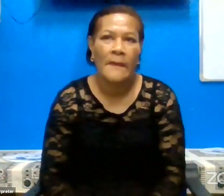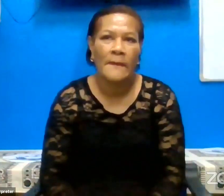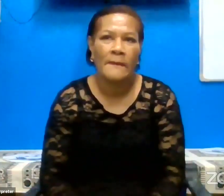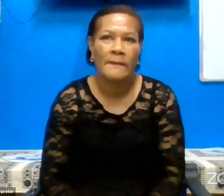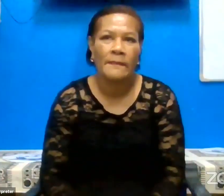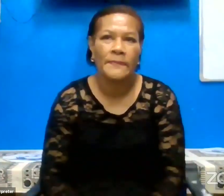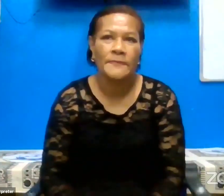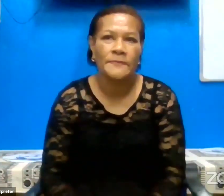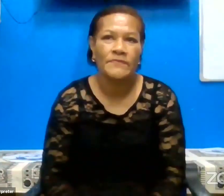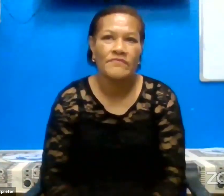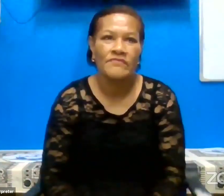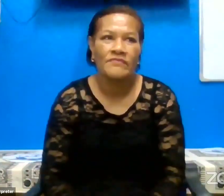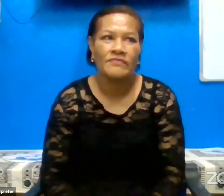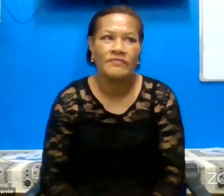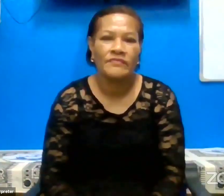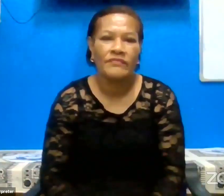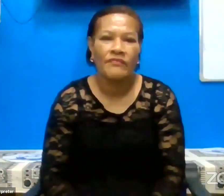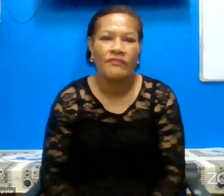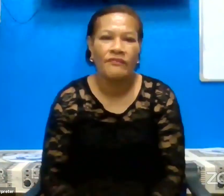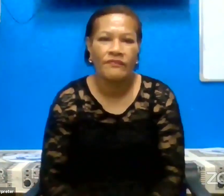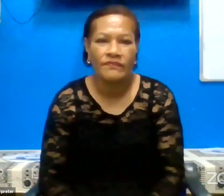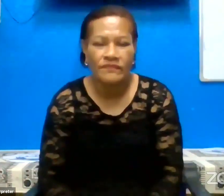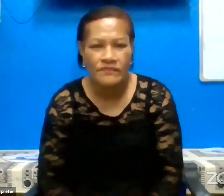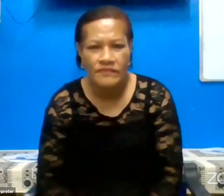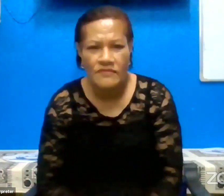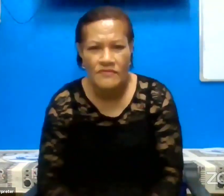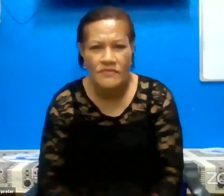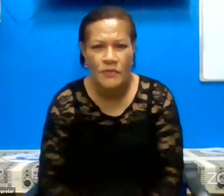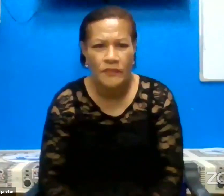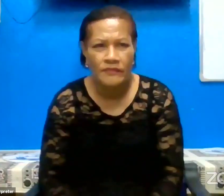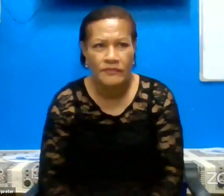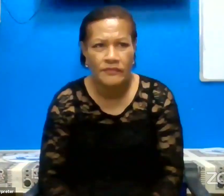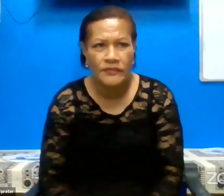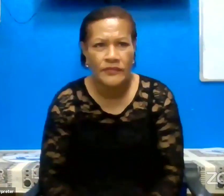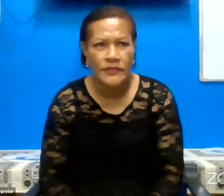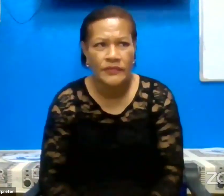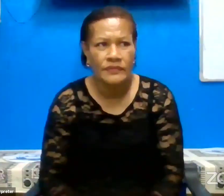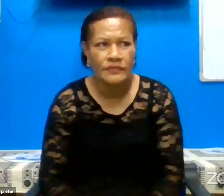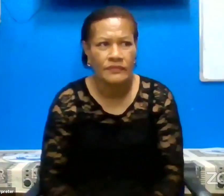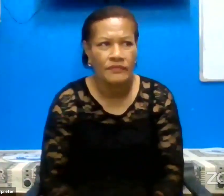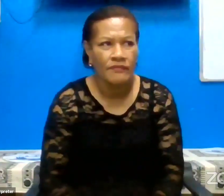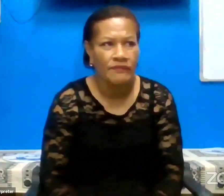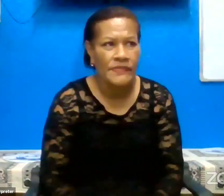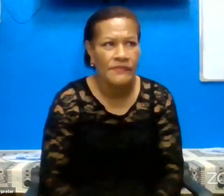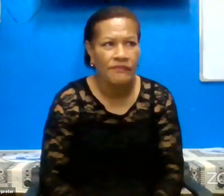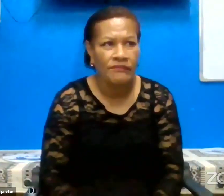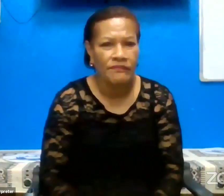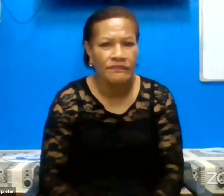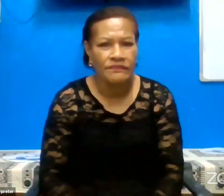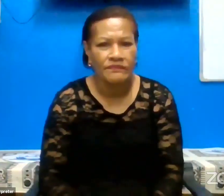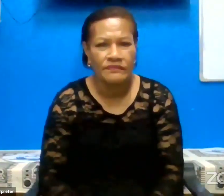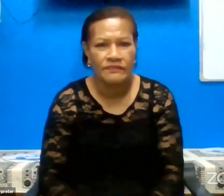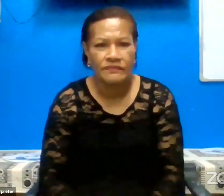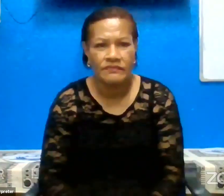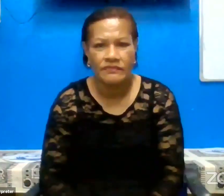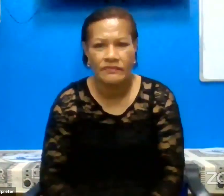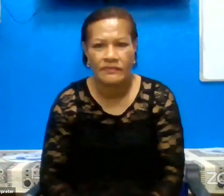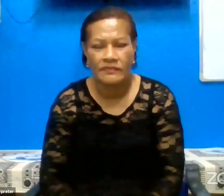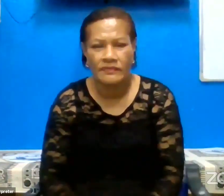of school of this school. Now,